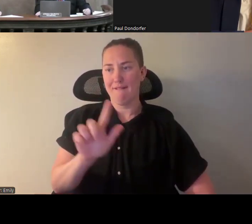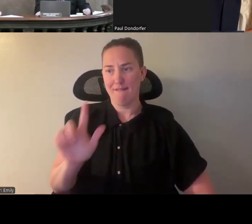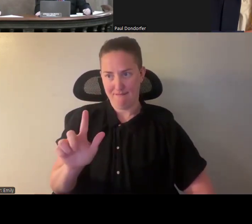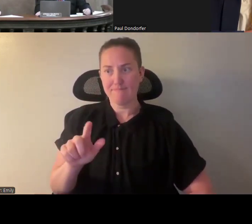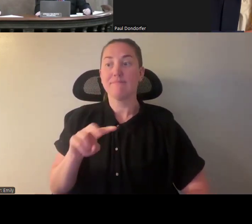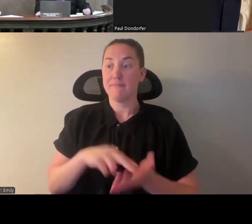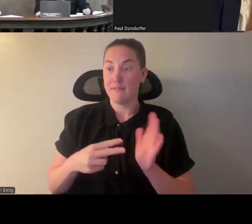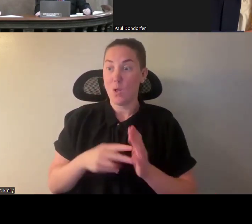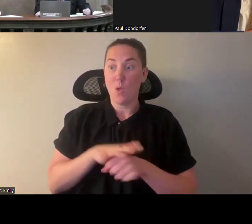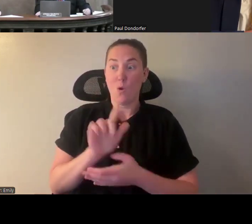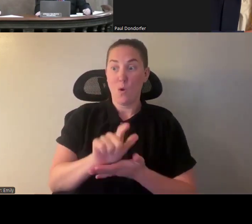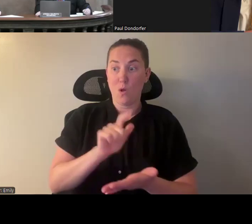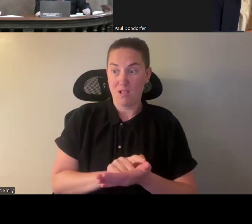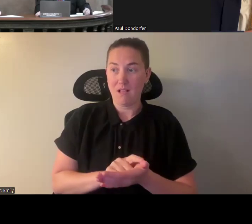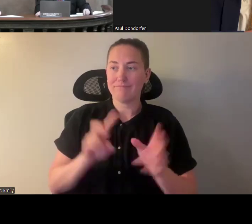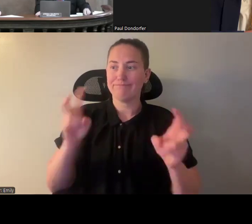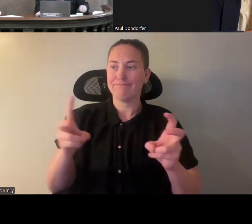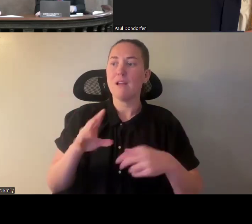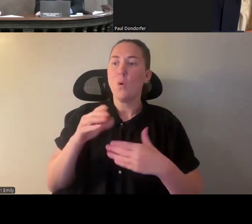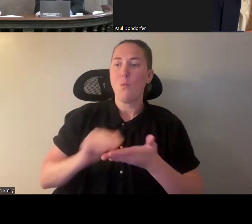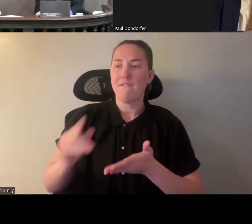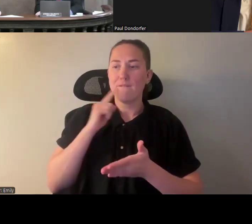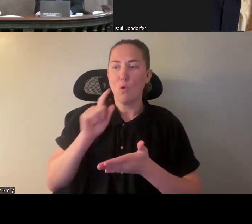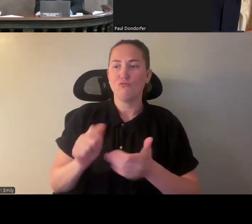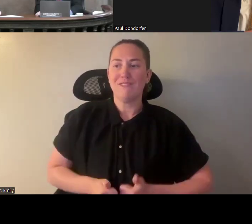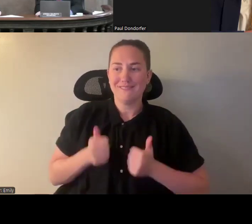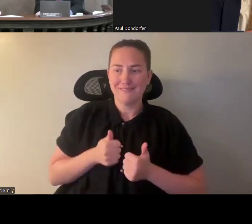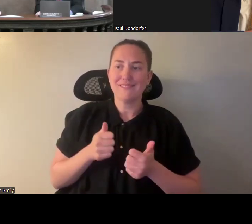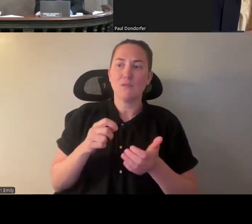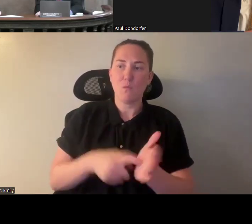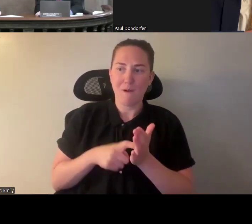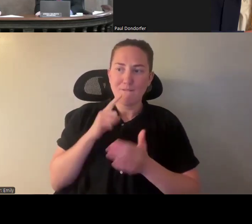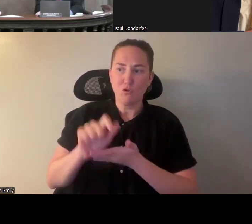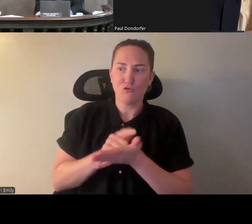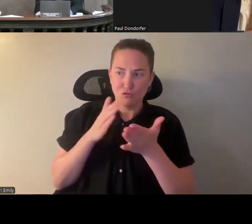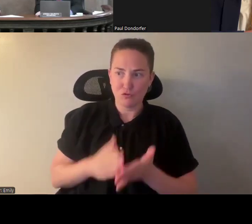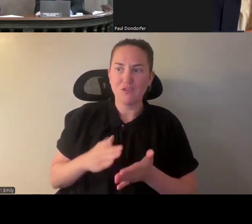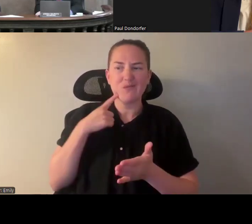law entitled waiver of residency requirement for attorneys employed by Monroe County be tabled But